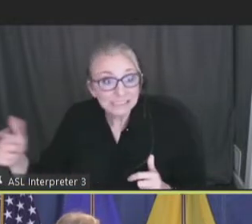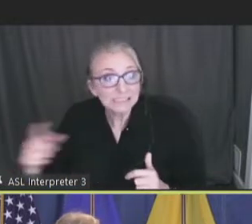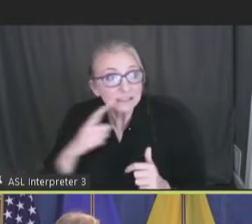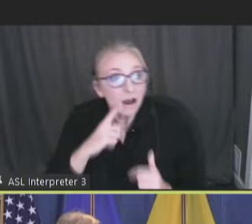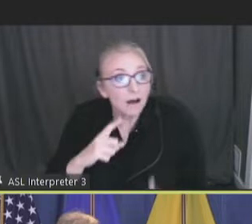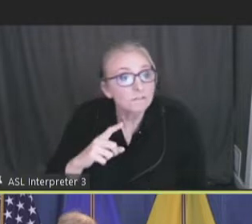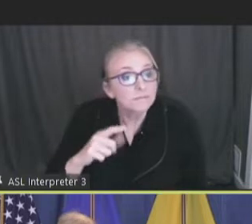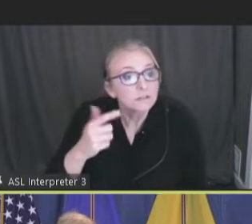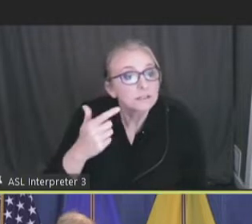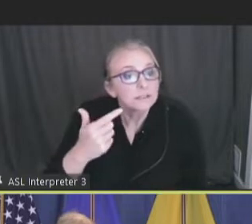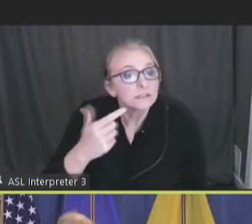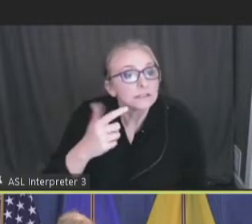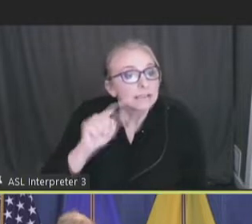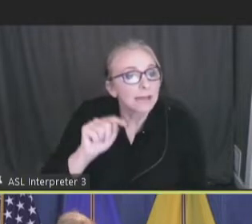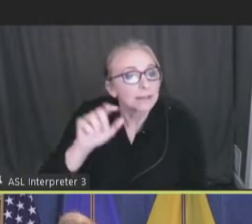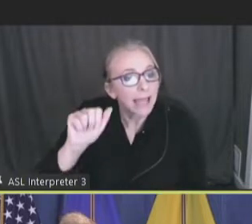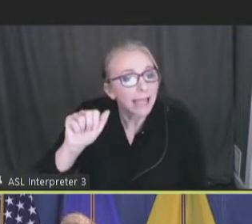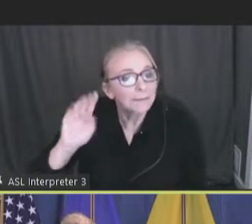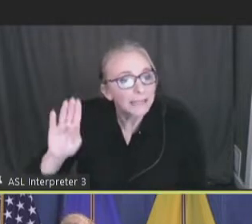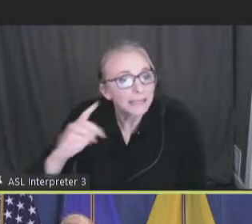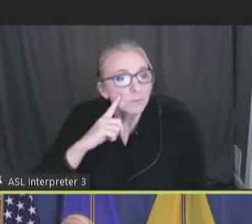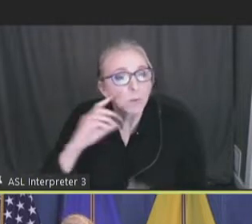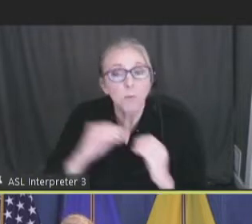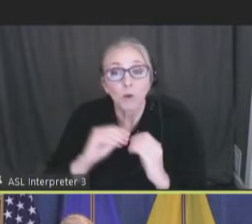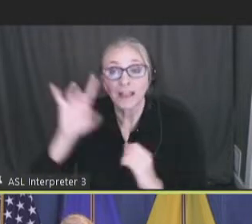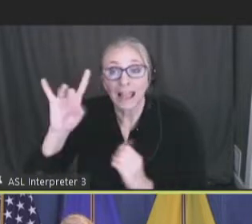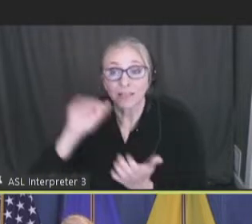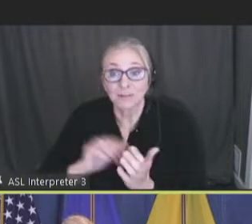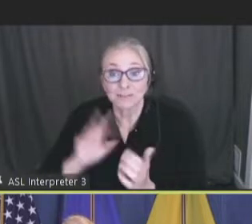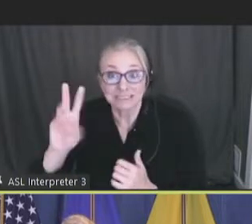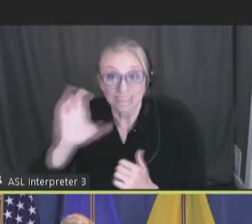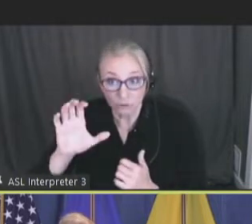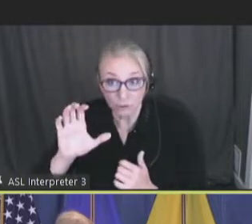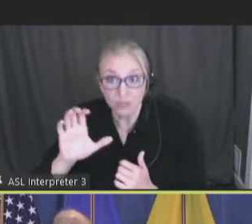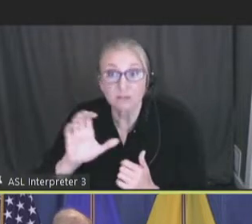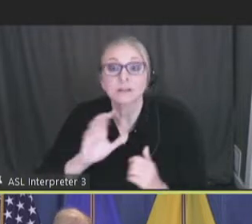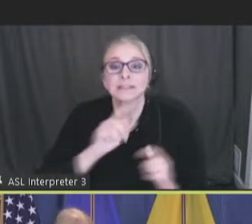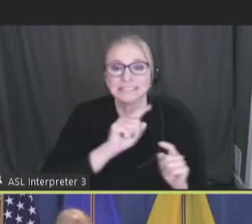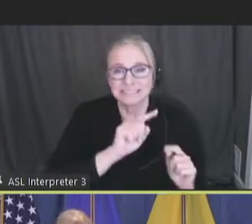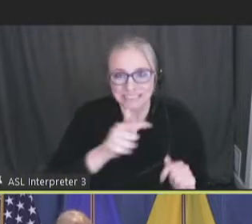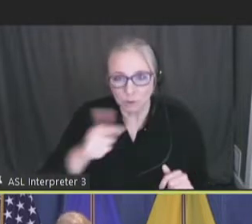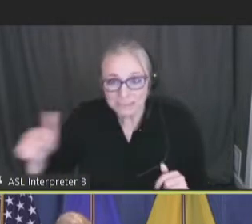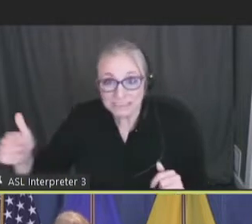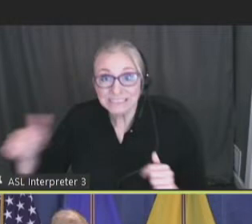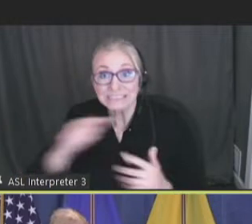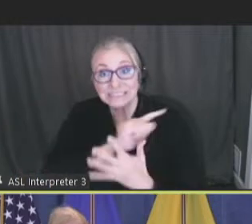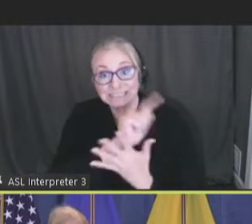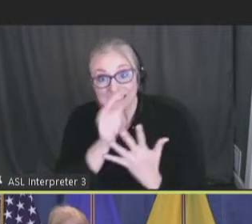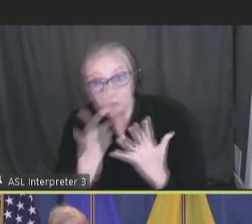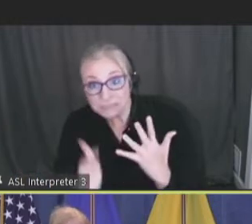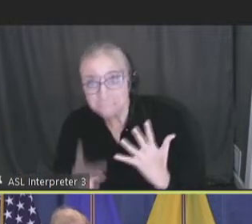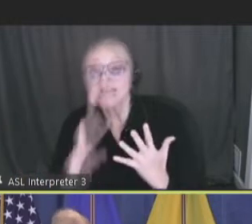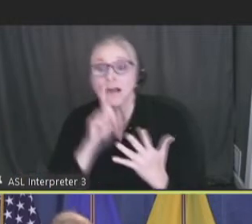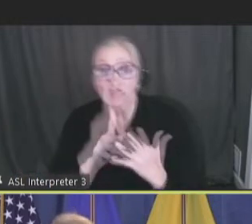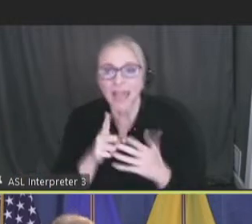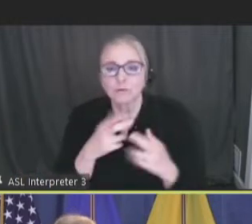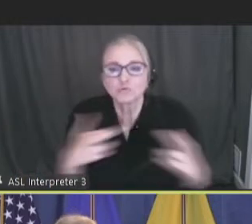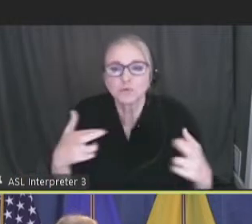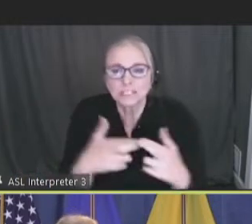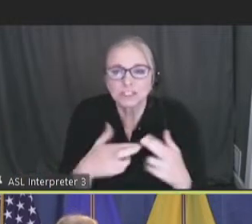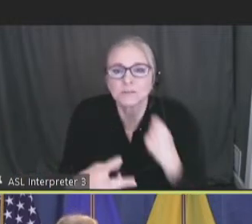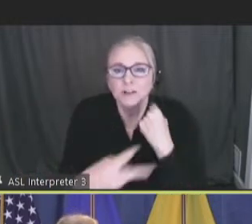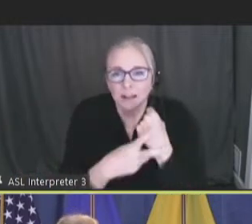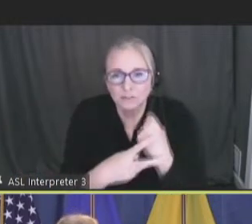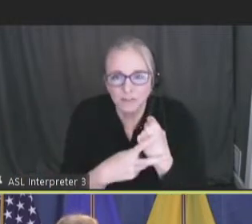A and D from over 8,600 public sequences, and selected regions of conservation. And then we